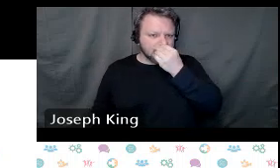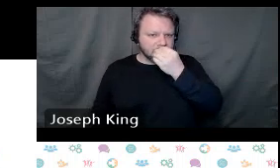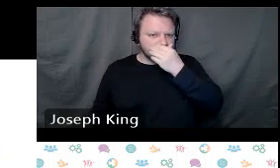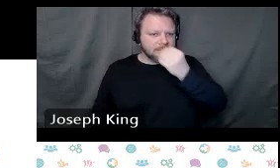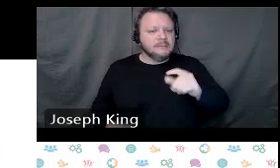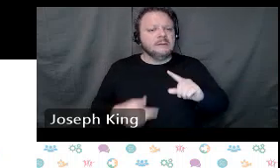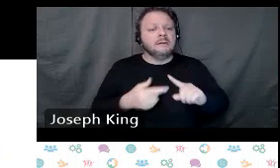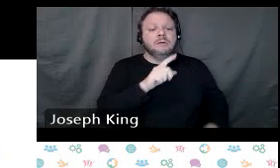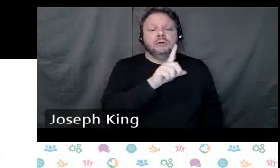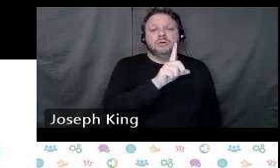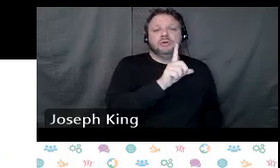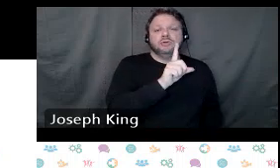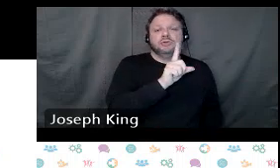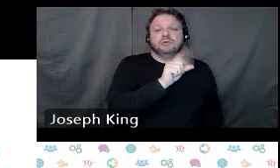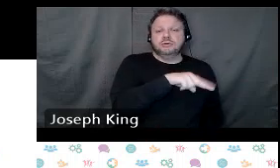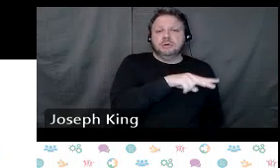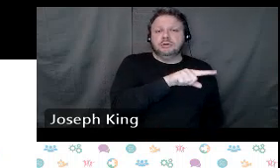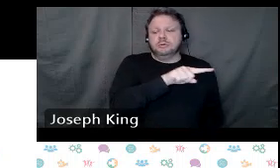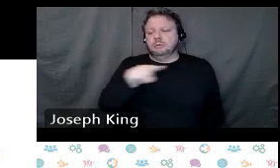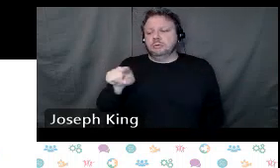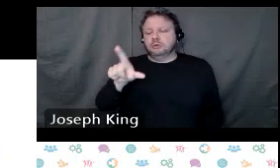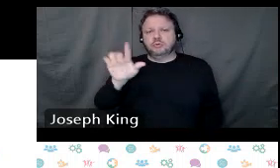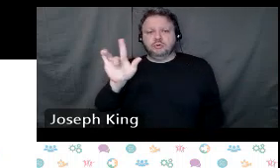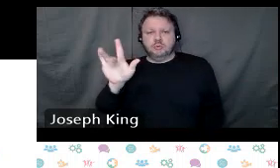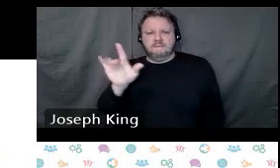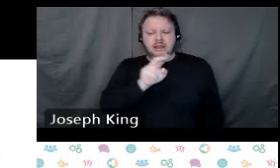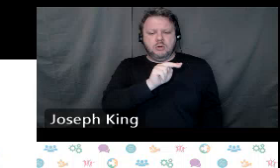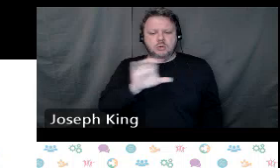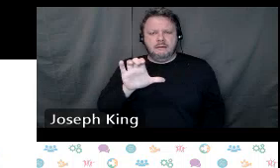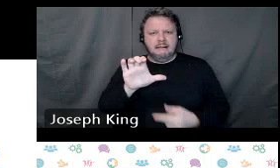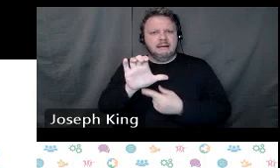From 2022 to 2025, N Carolina has taken significant